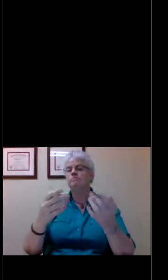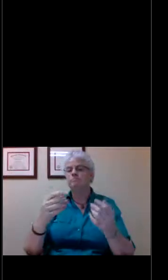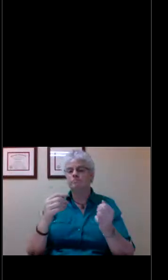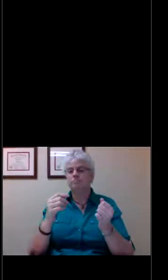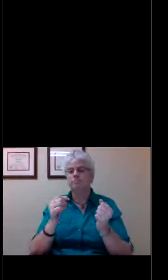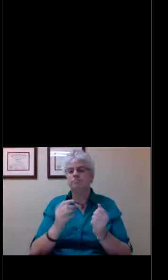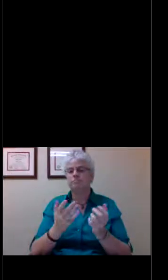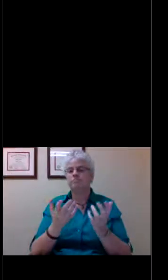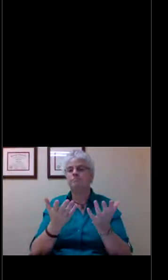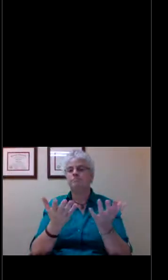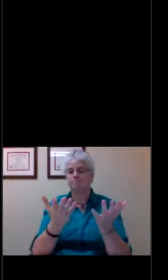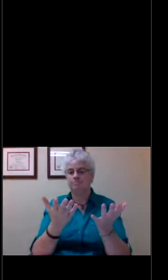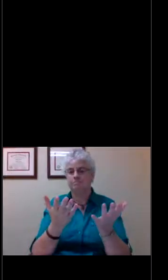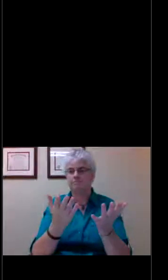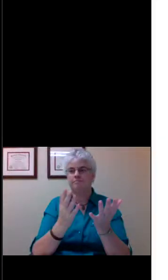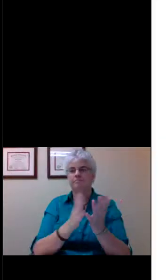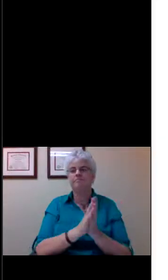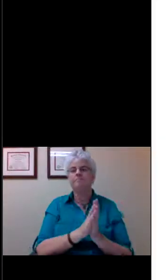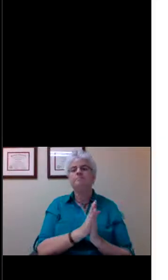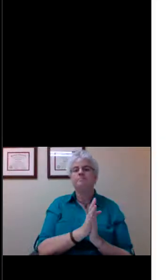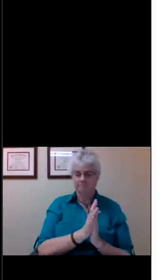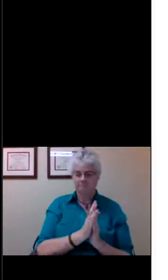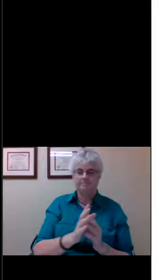Deaf or hard-of-hearing person. So the second poll question then...